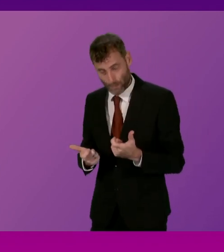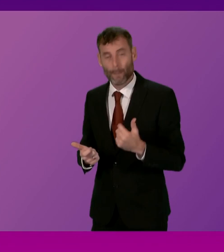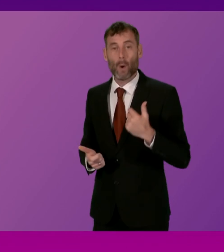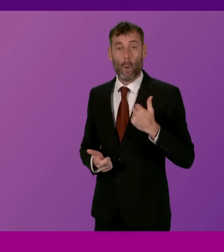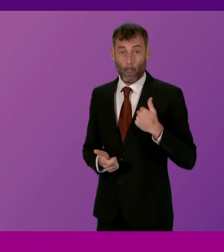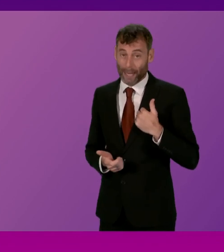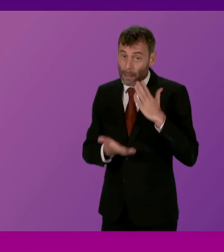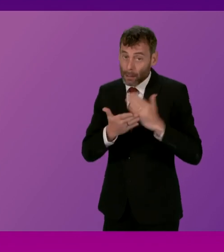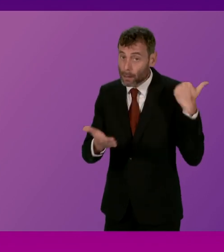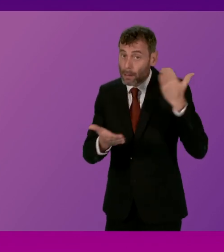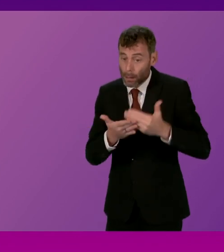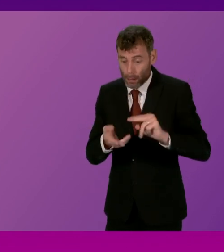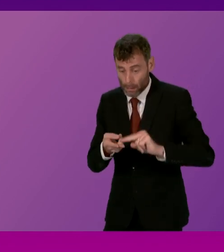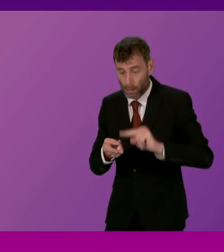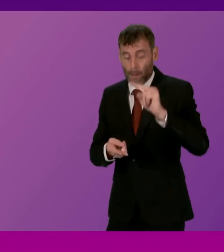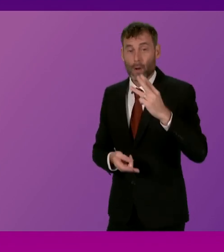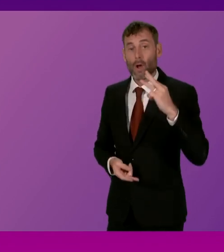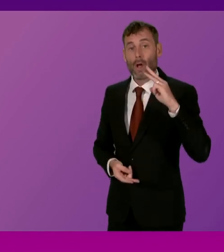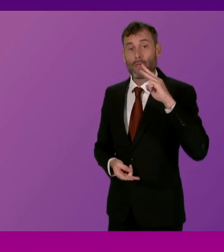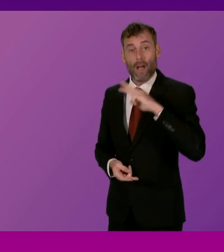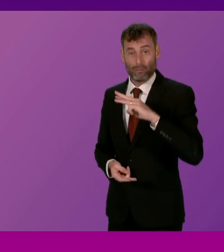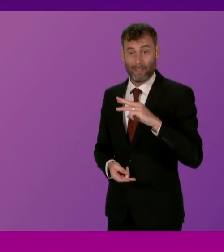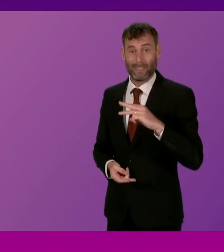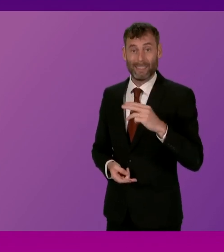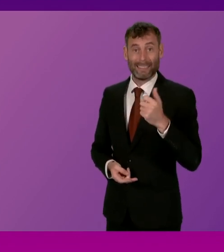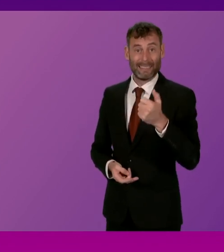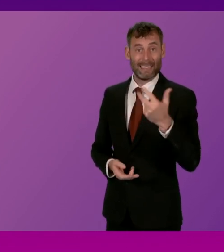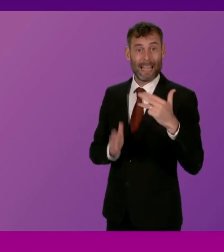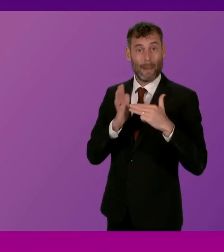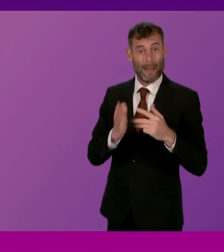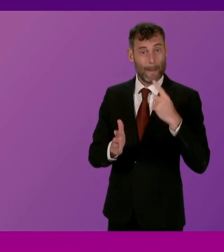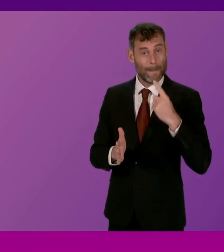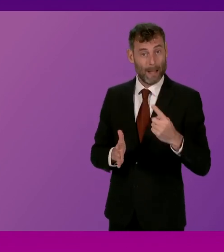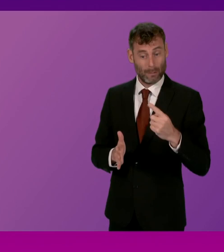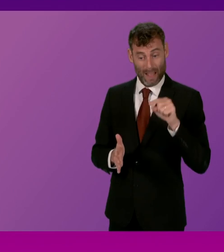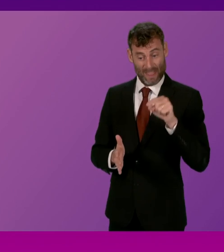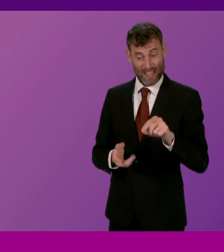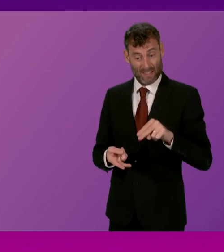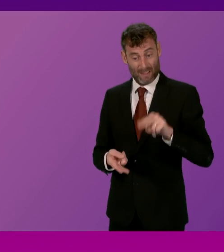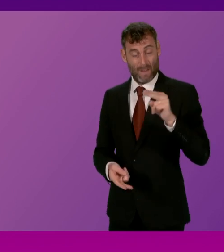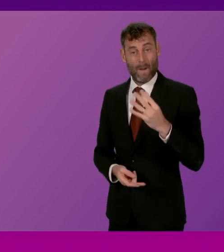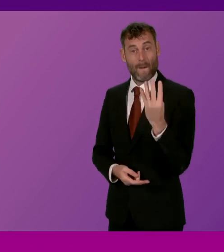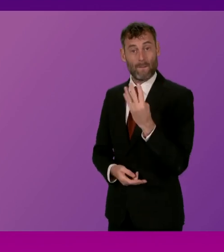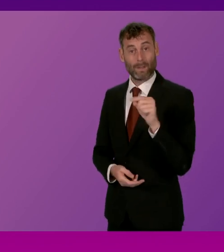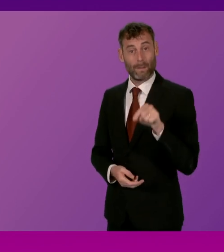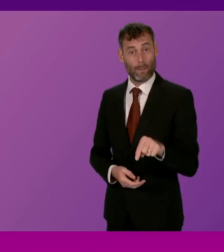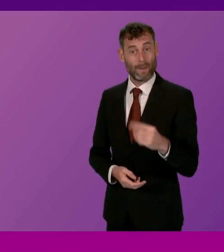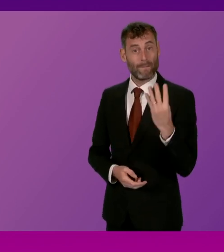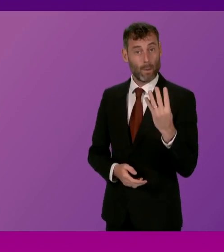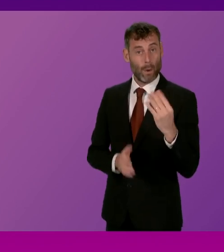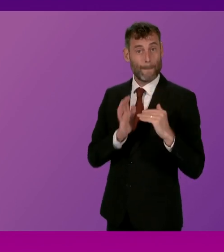more than £368 million this year, which is an increase of £14.4 million compared with